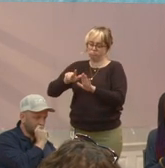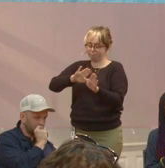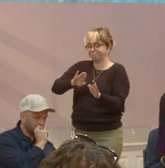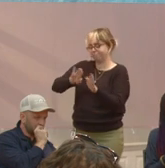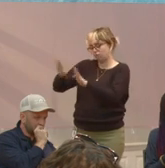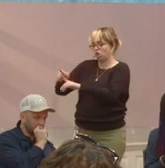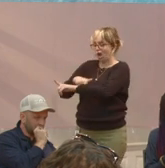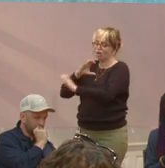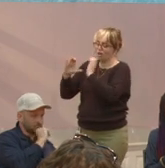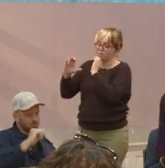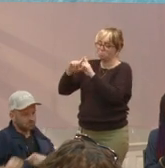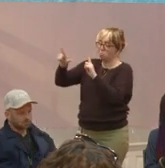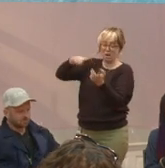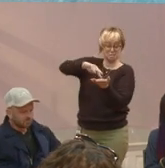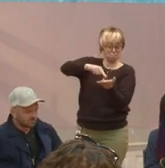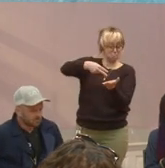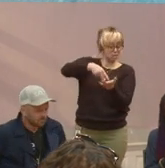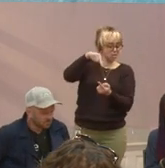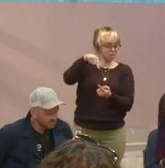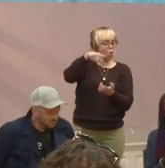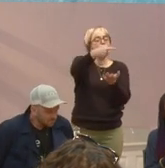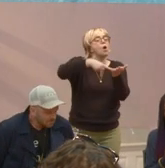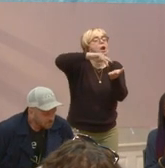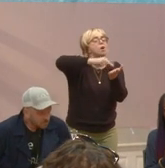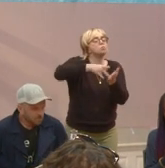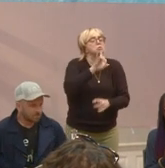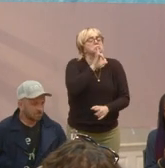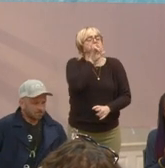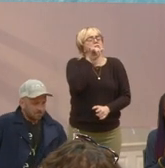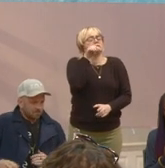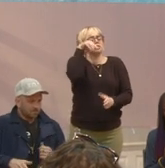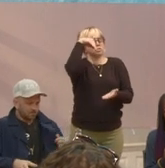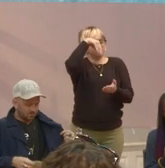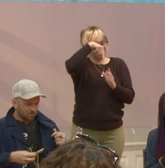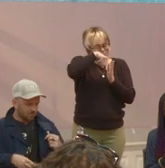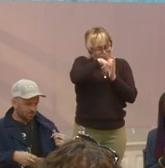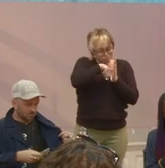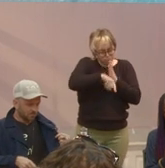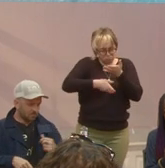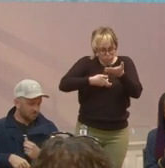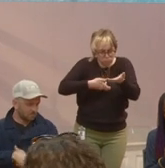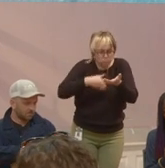what does it mean to be? What does it mean to really deeply engage questions and conversations on land and what